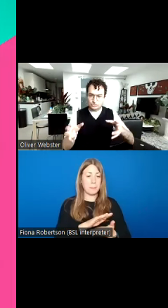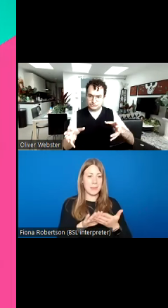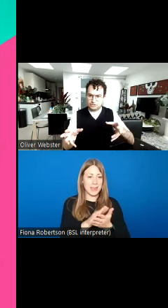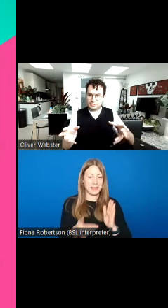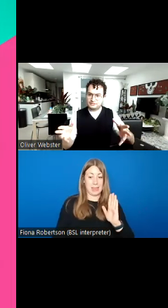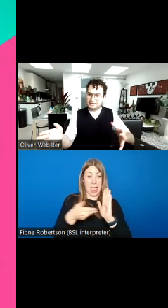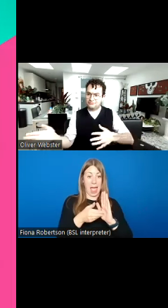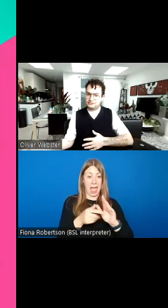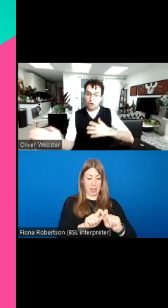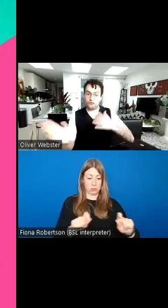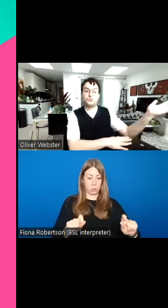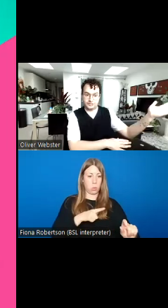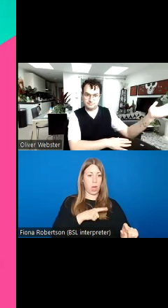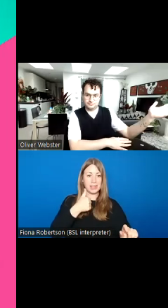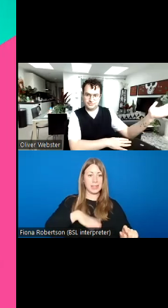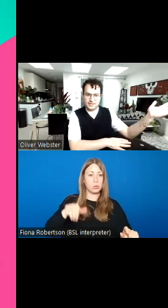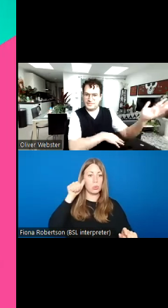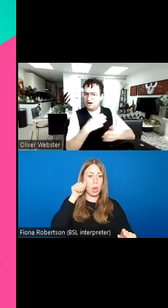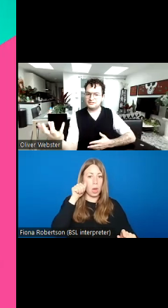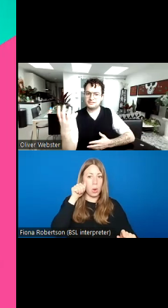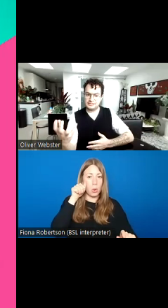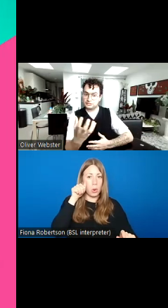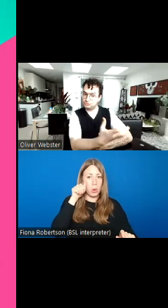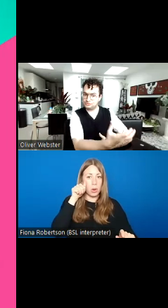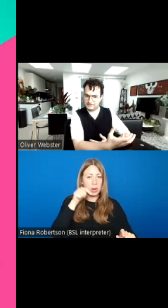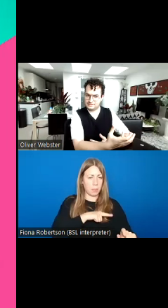Also, if the sound is off-screen, then they can't see the source of it,